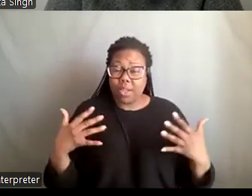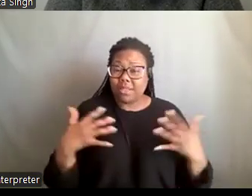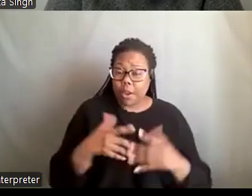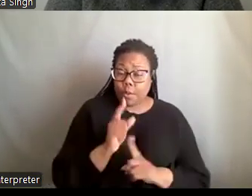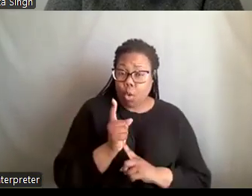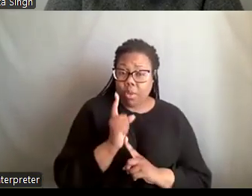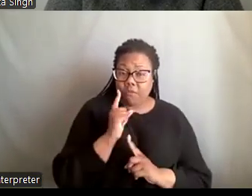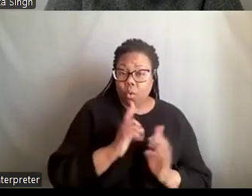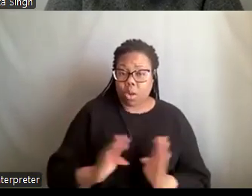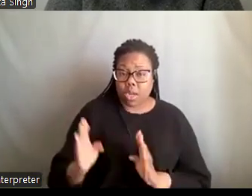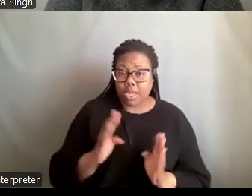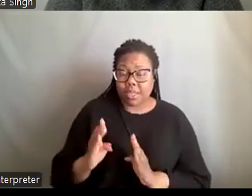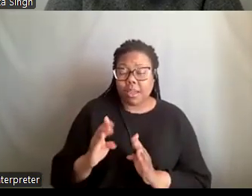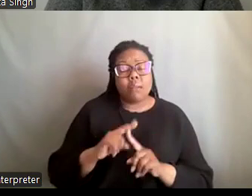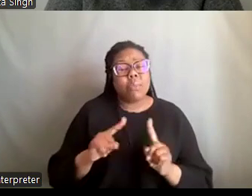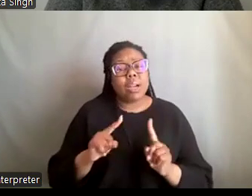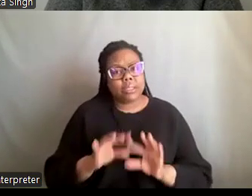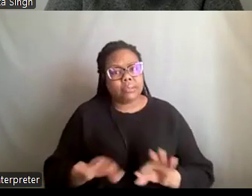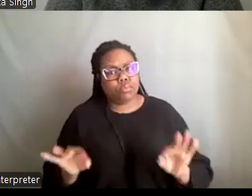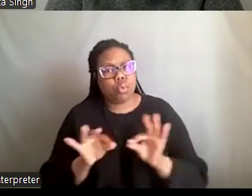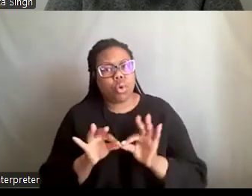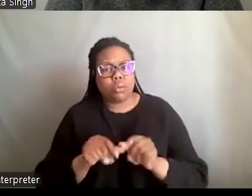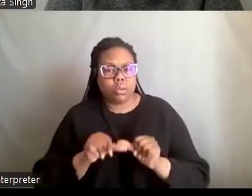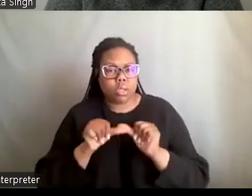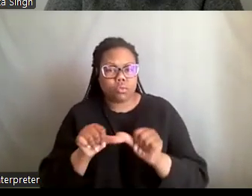So while it is a scary moment to organize, it is a critical